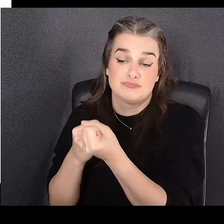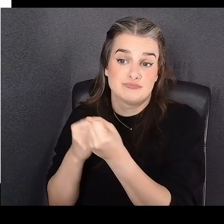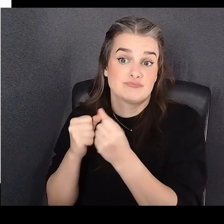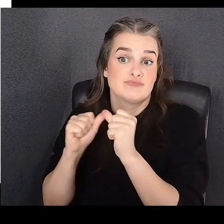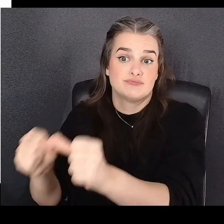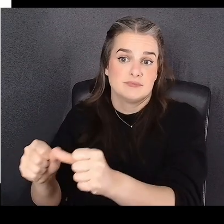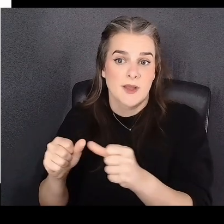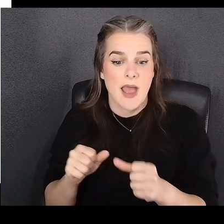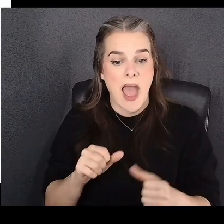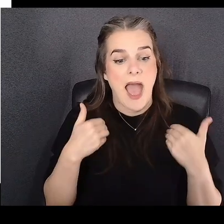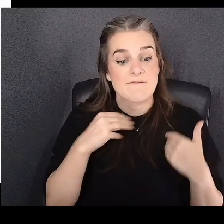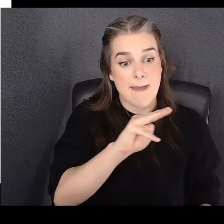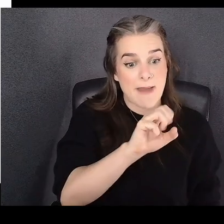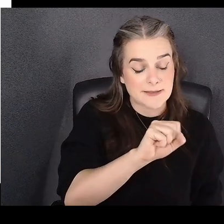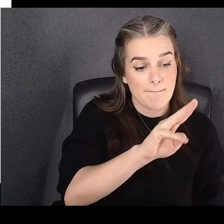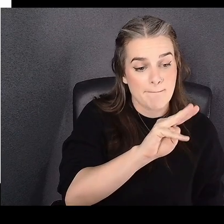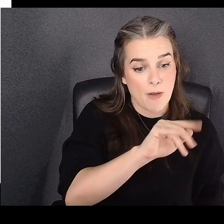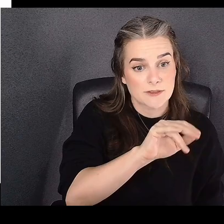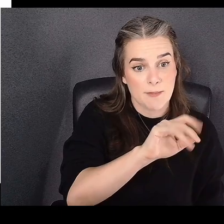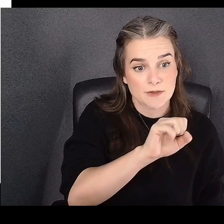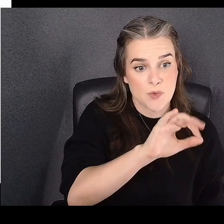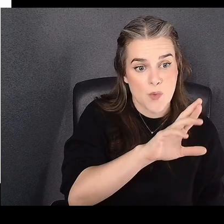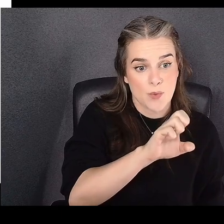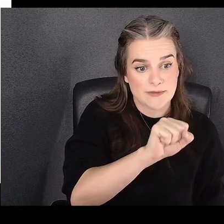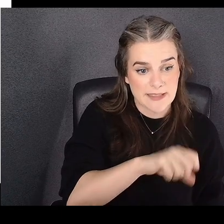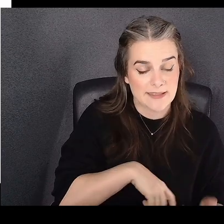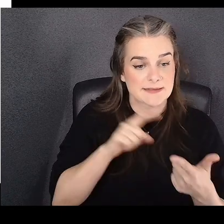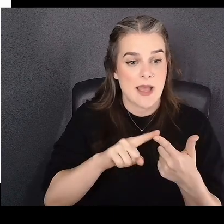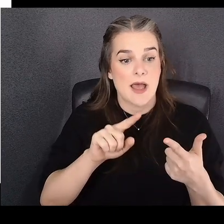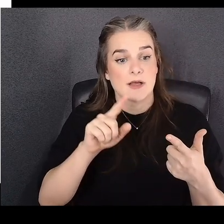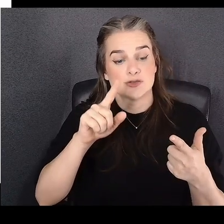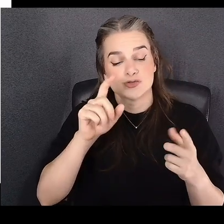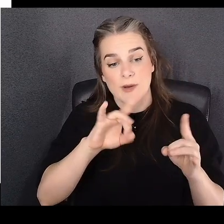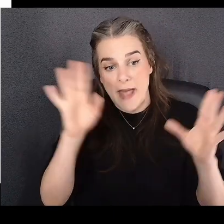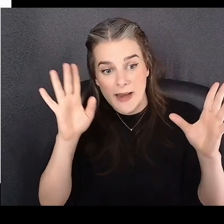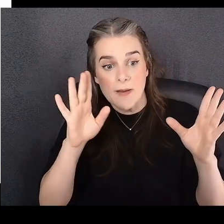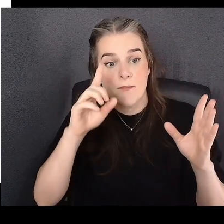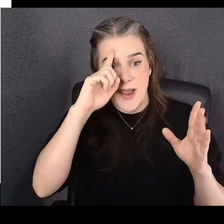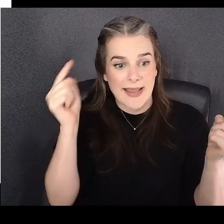injury, spinal cord injury, and other neuromuscular diseases.